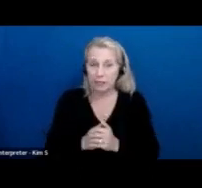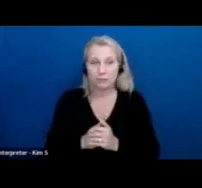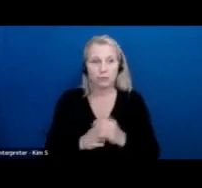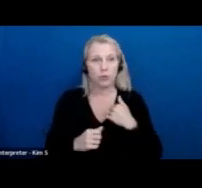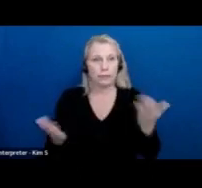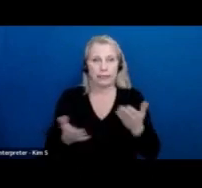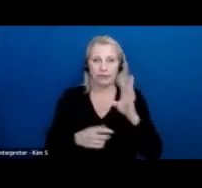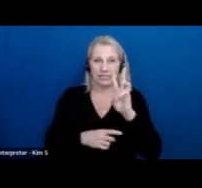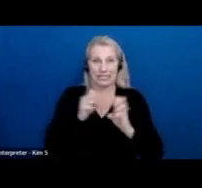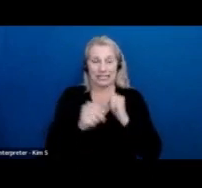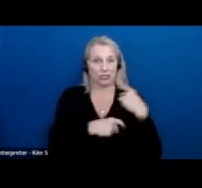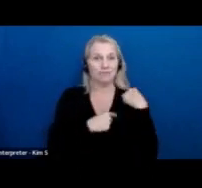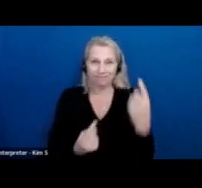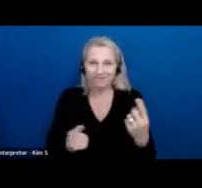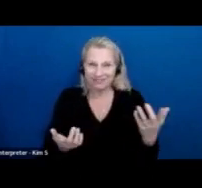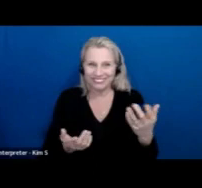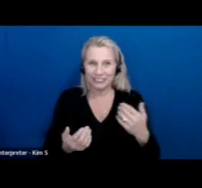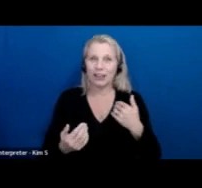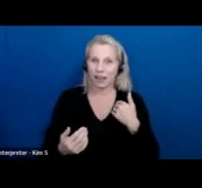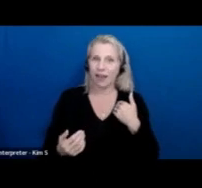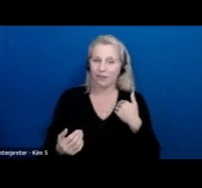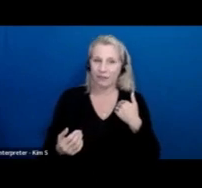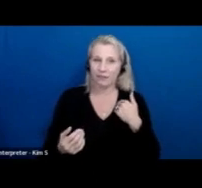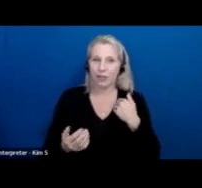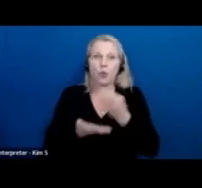six years now and have quite the quite the resource library to